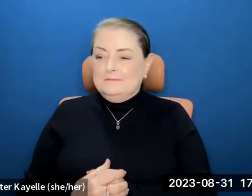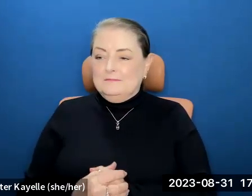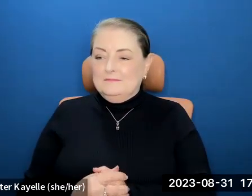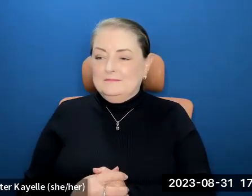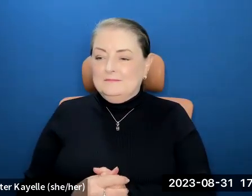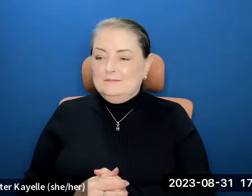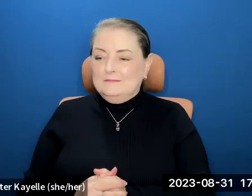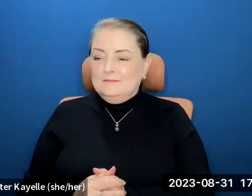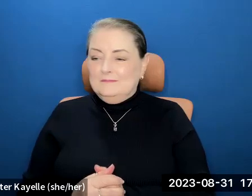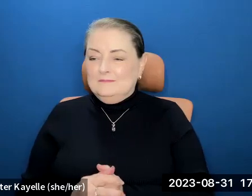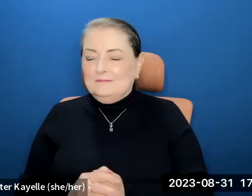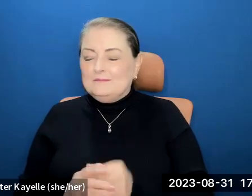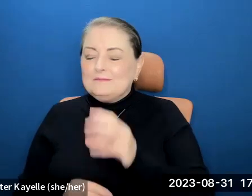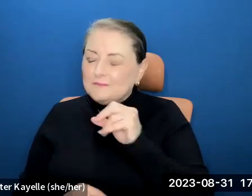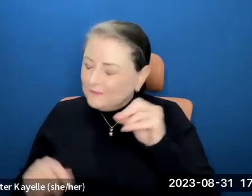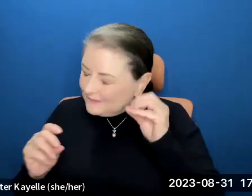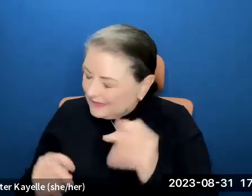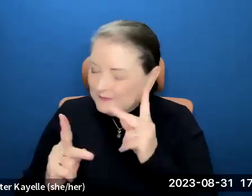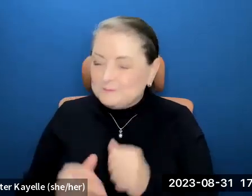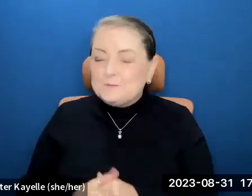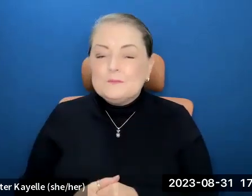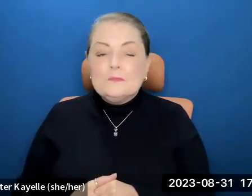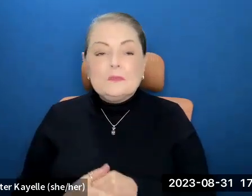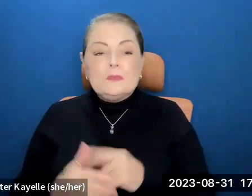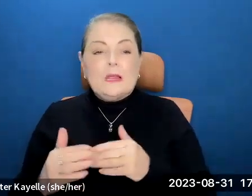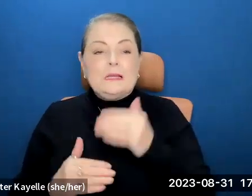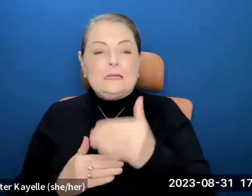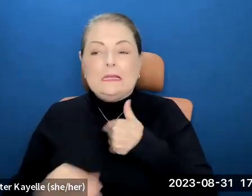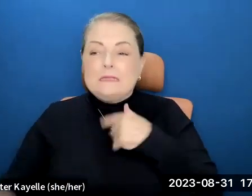all right um next I see Rhonda